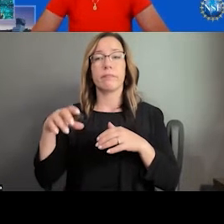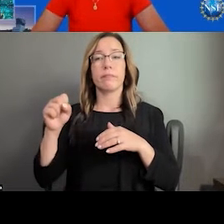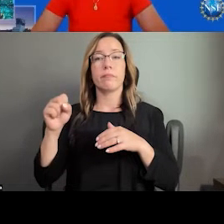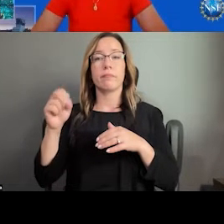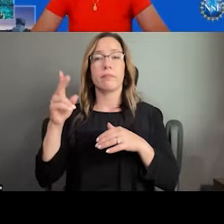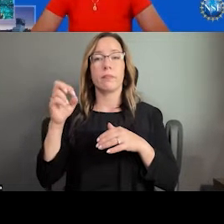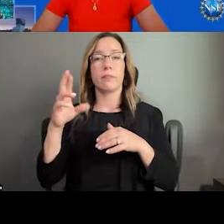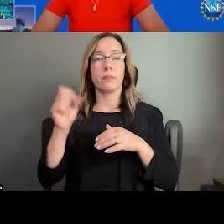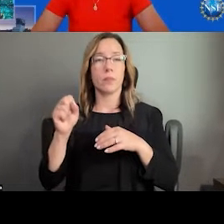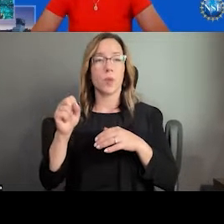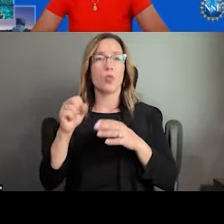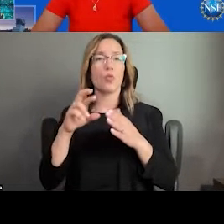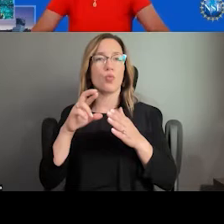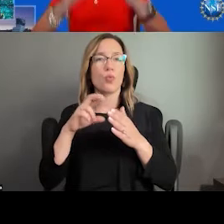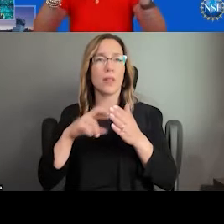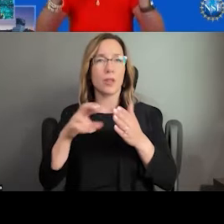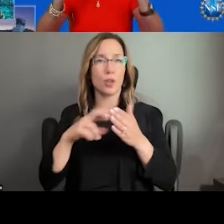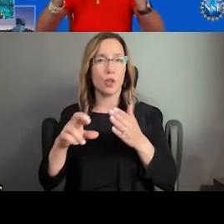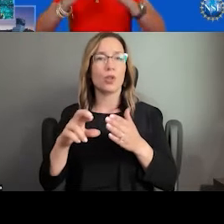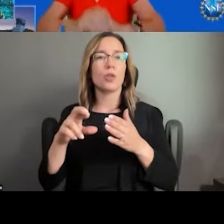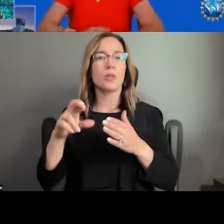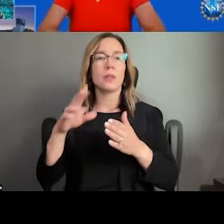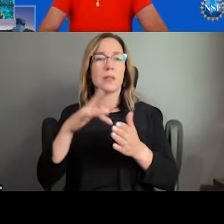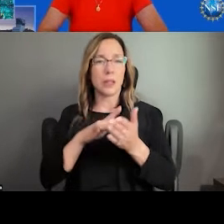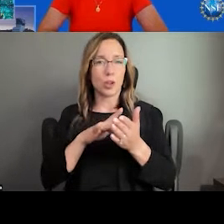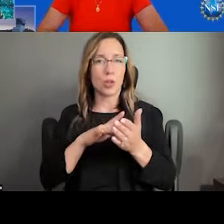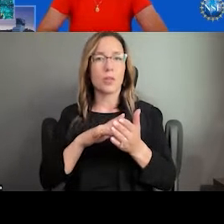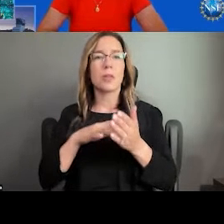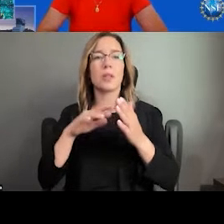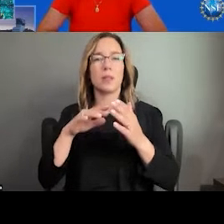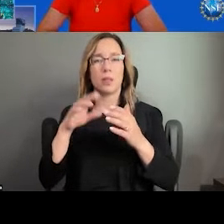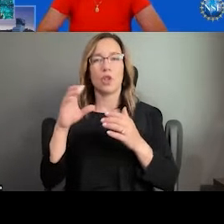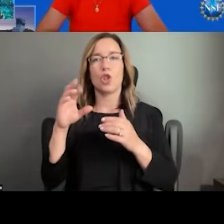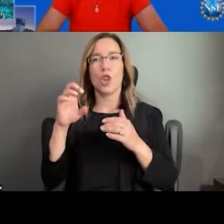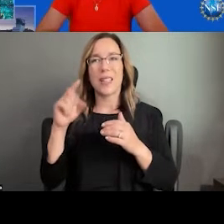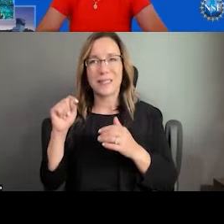and Science and Technology, our CREST centers as we call them.